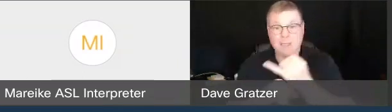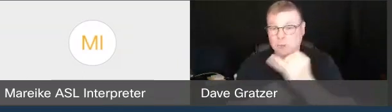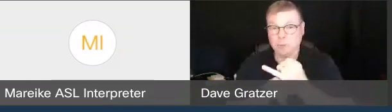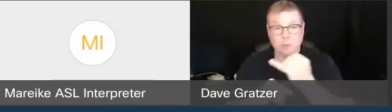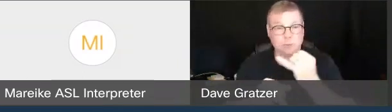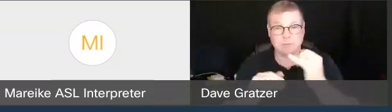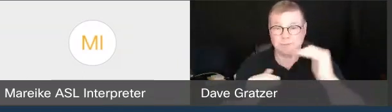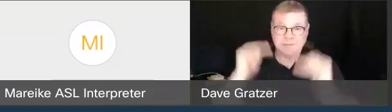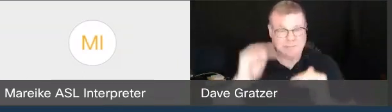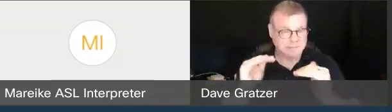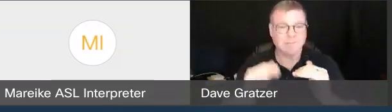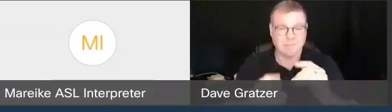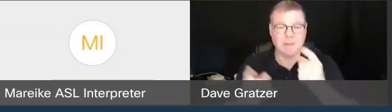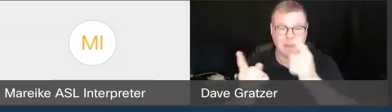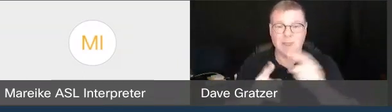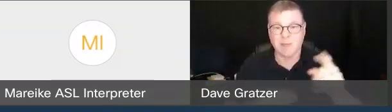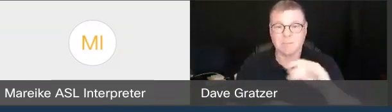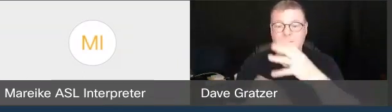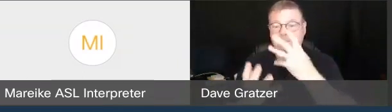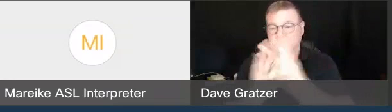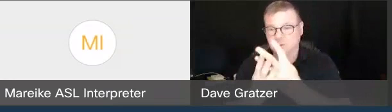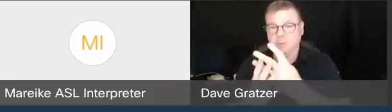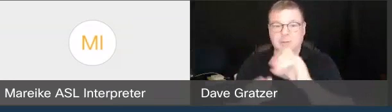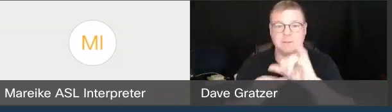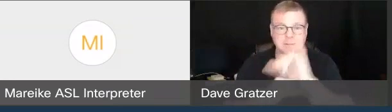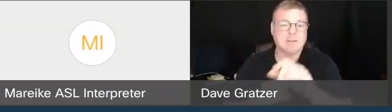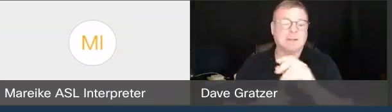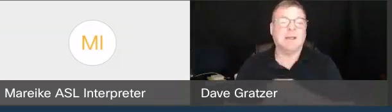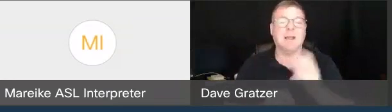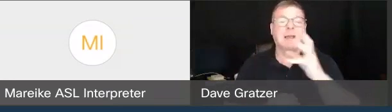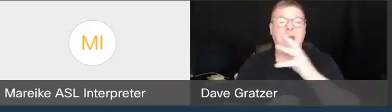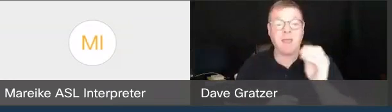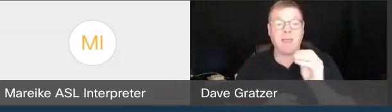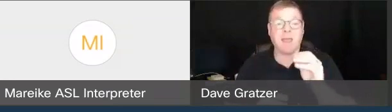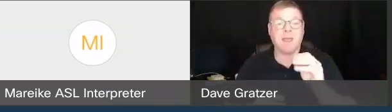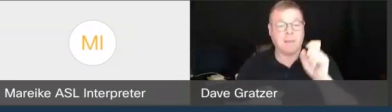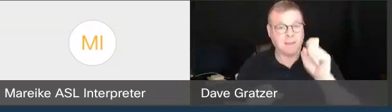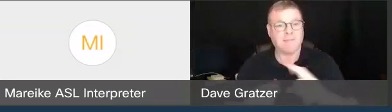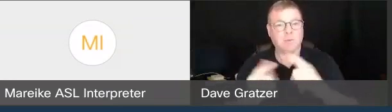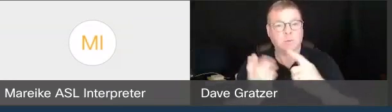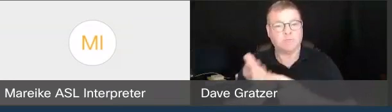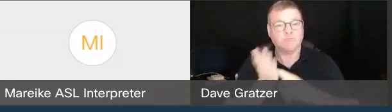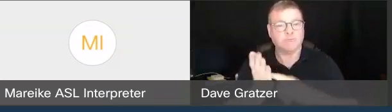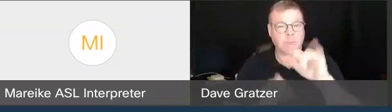occurs with lengthy jail or prison stays and being able to address those complex needs. So what you